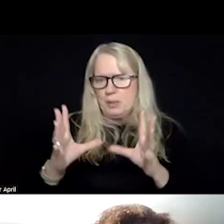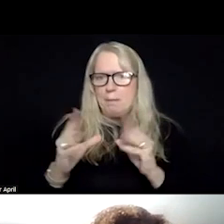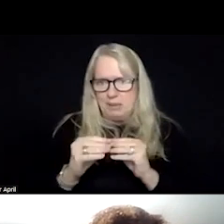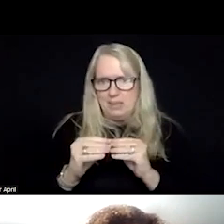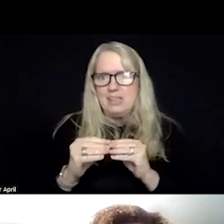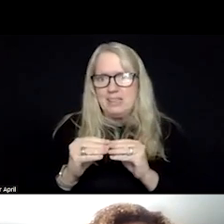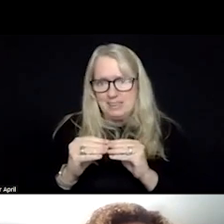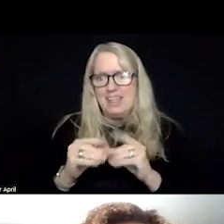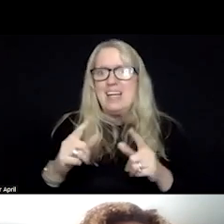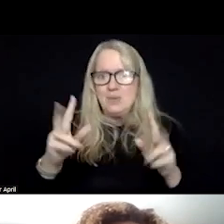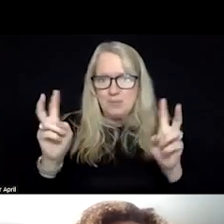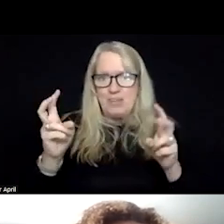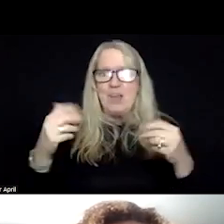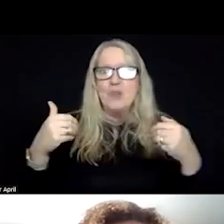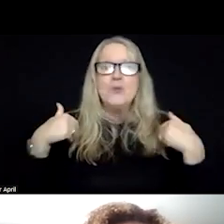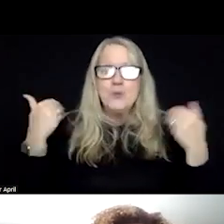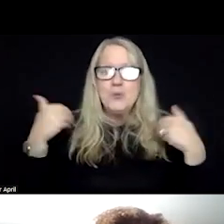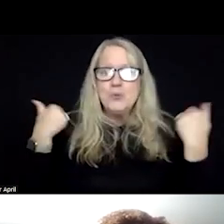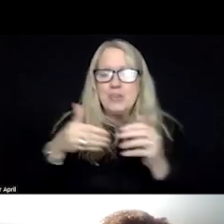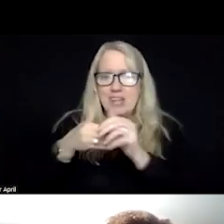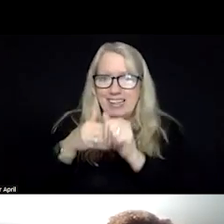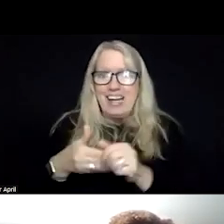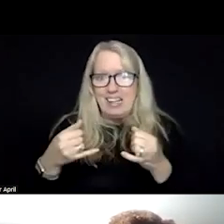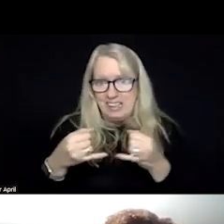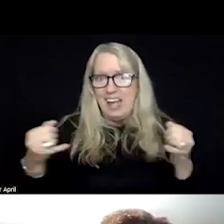THE YOUTH GUIDELINES.